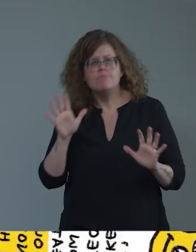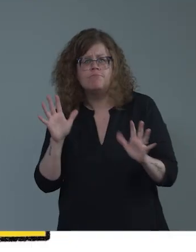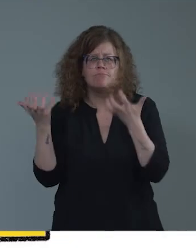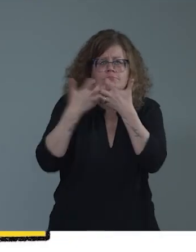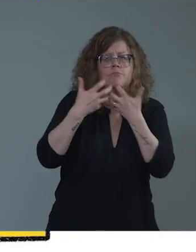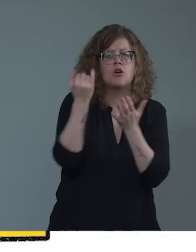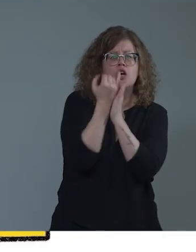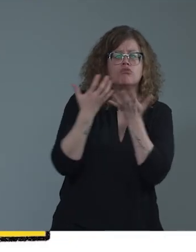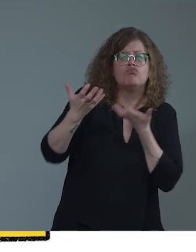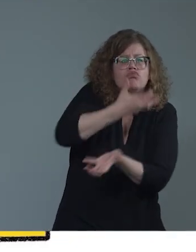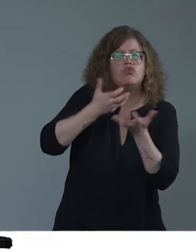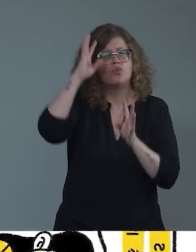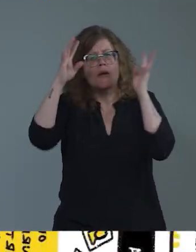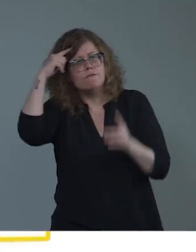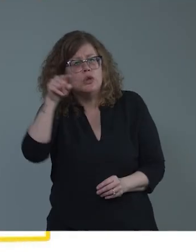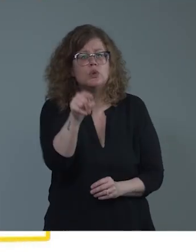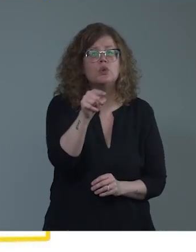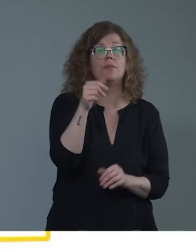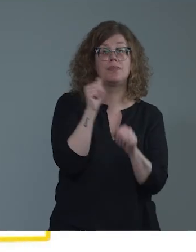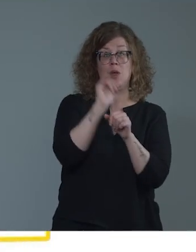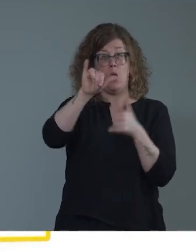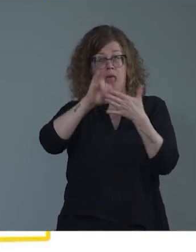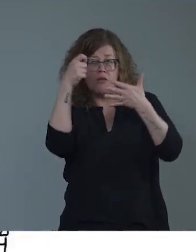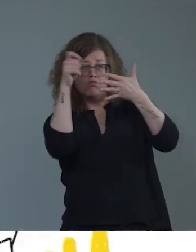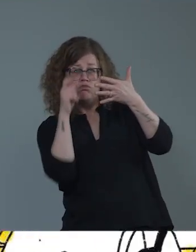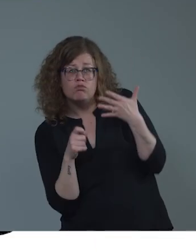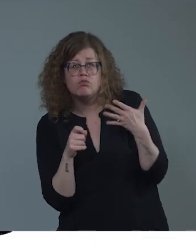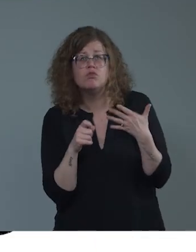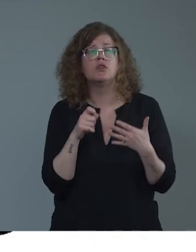for the City of Calgary, and for CADA to use, which guide this public art process